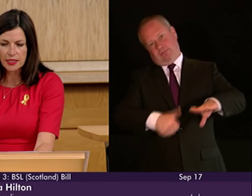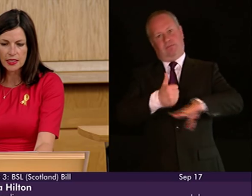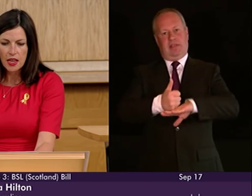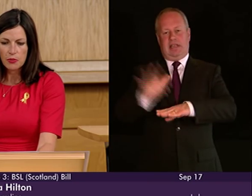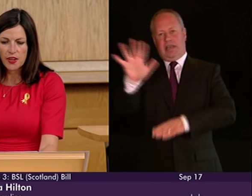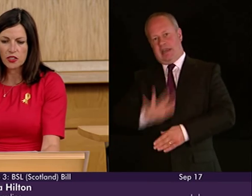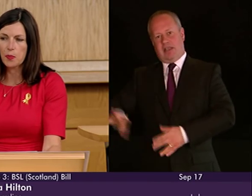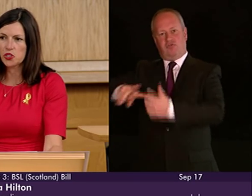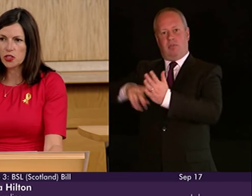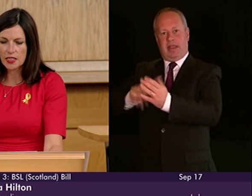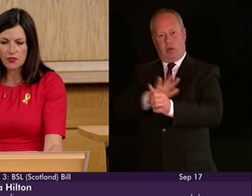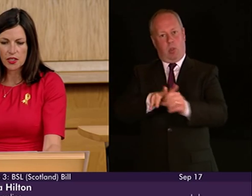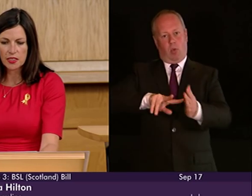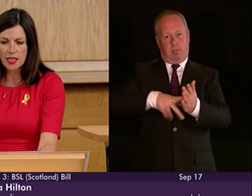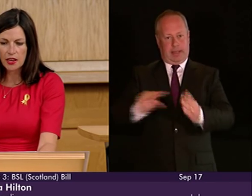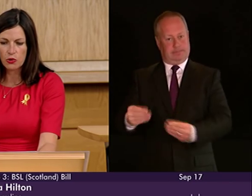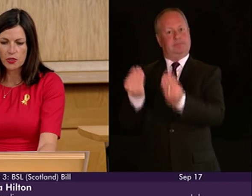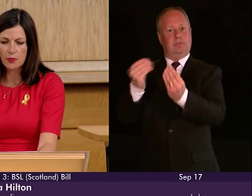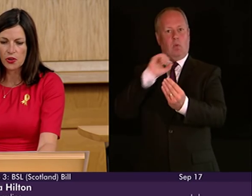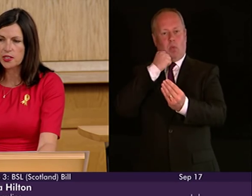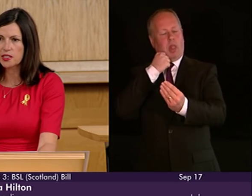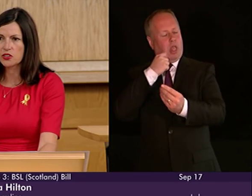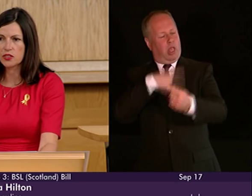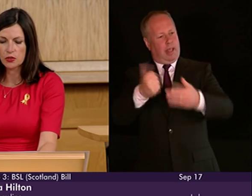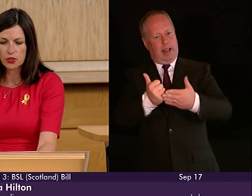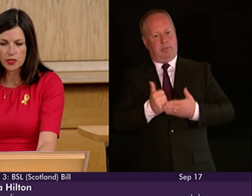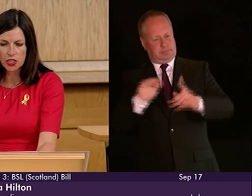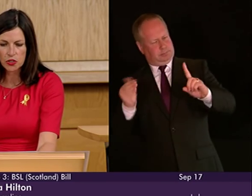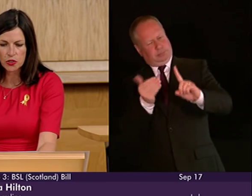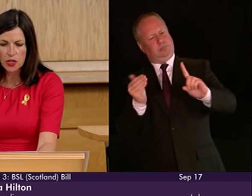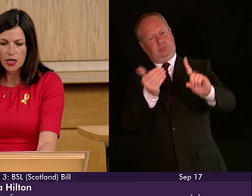plans provides an opportunity for us to set goals and priorities to deal with those issues,